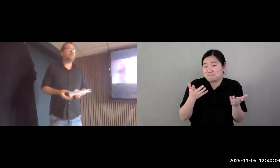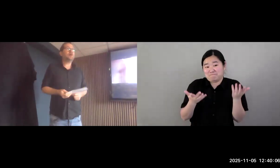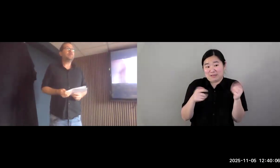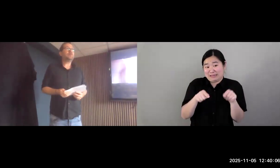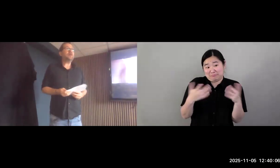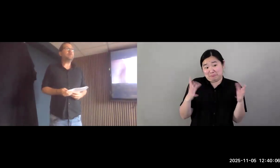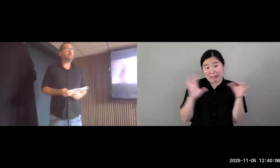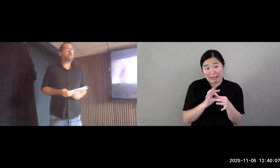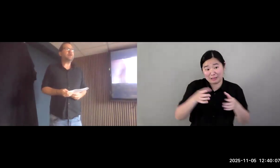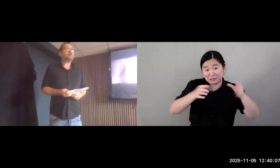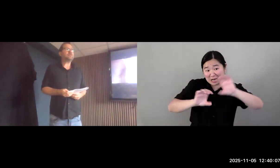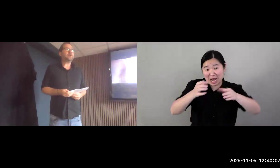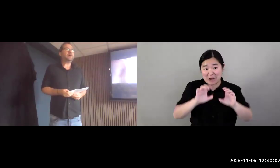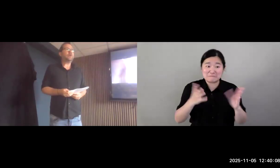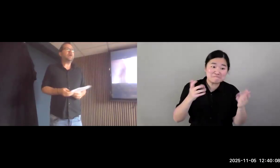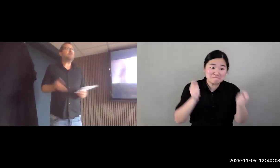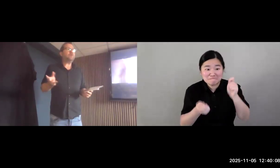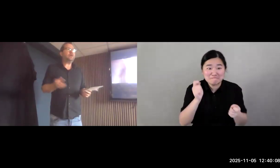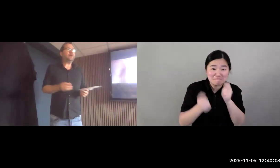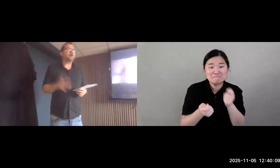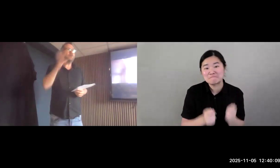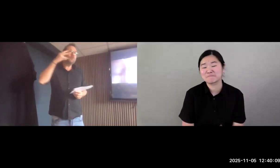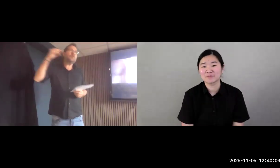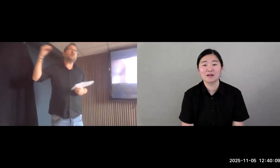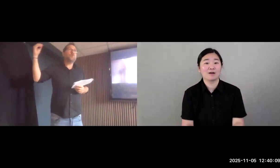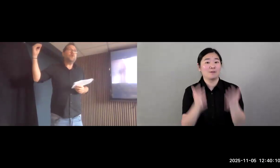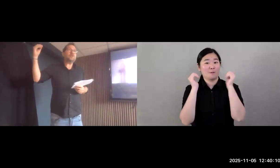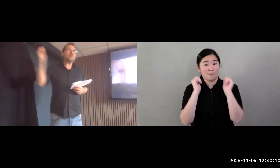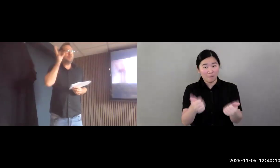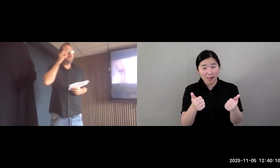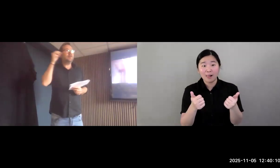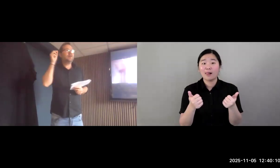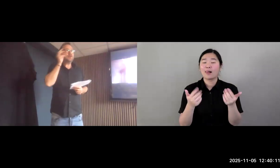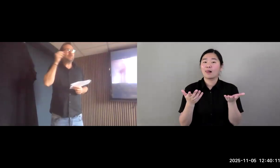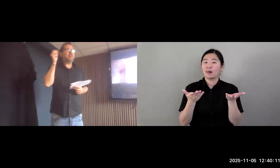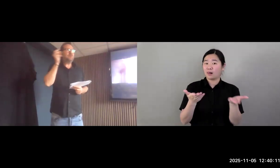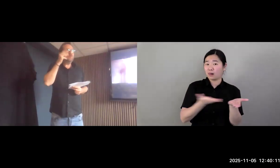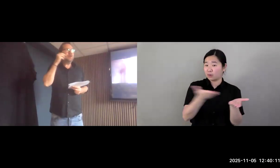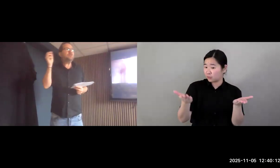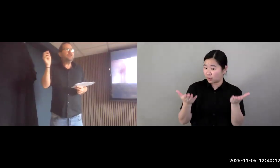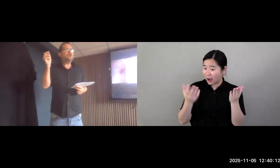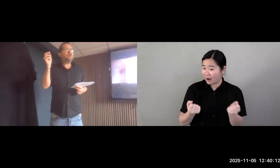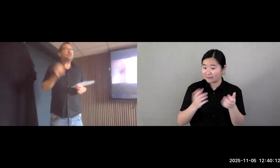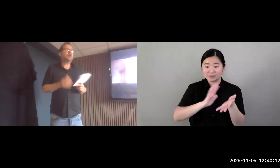from Debora was very interesting, yeah, if it really comes from first whiskers, but then sort of gets reduced